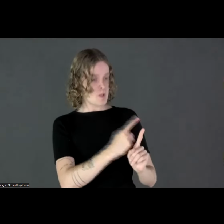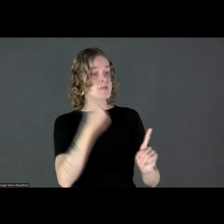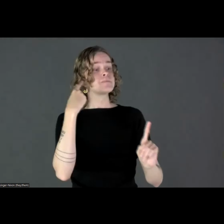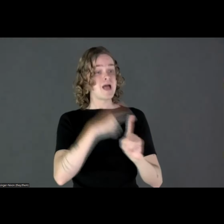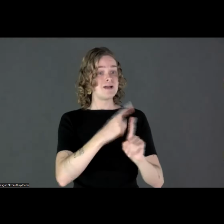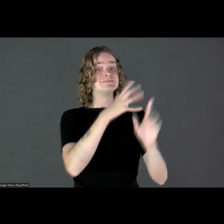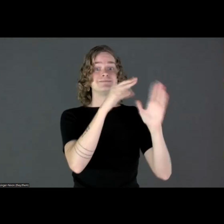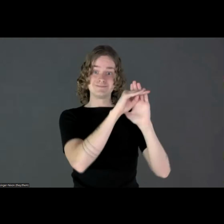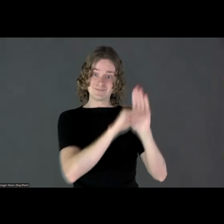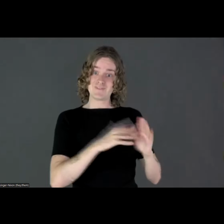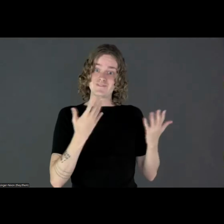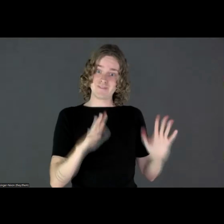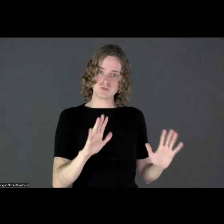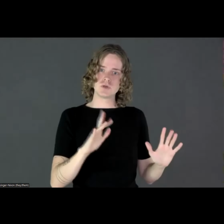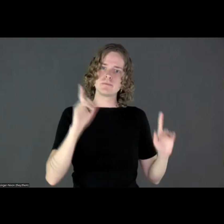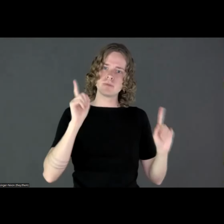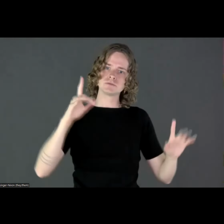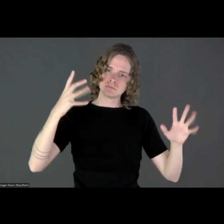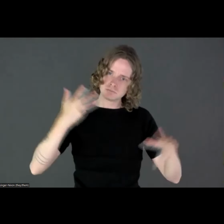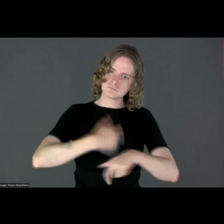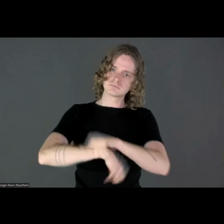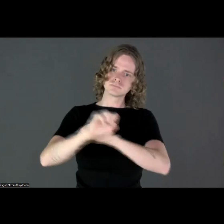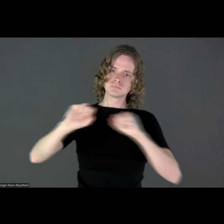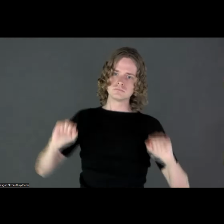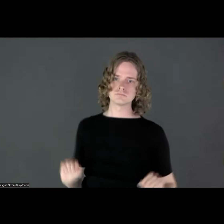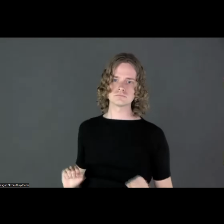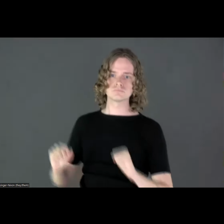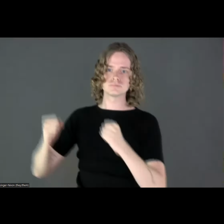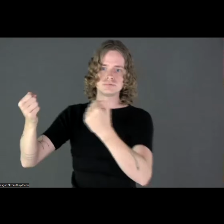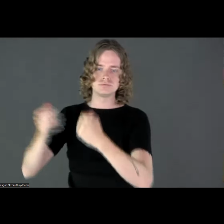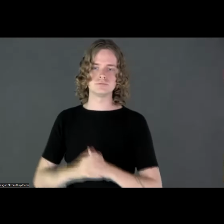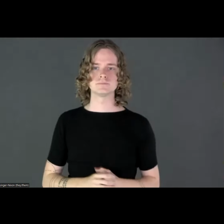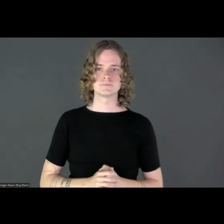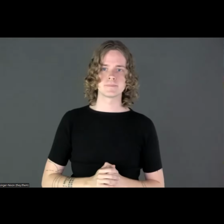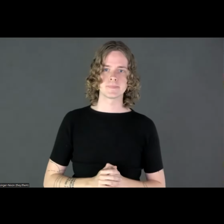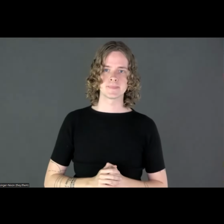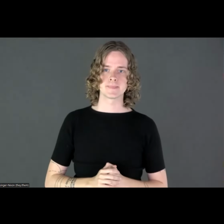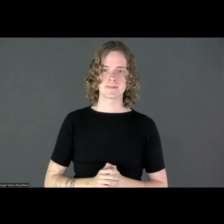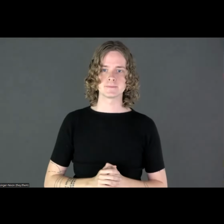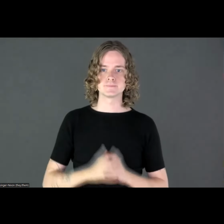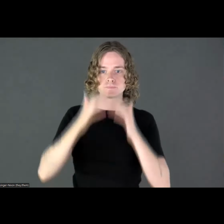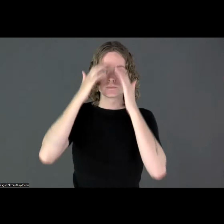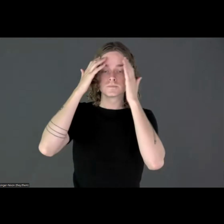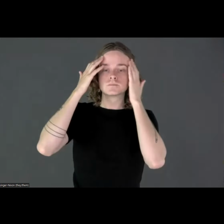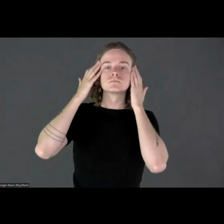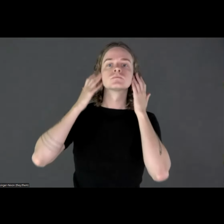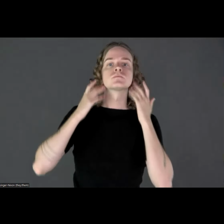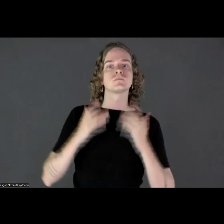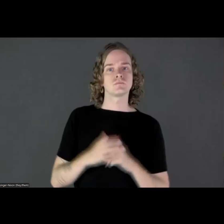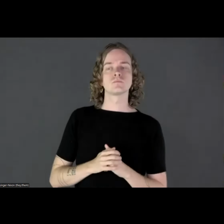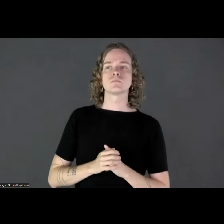So Ukraine and neighboring countries has undoubtedly had an impact in all three objectives